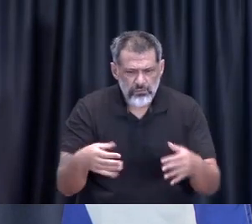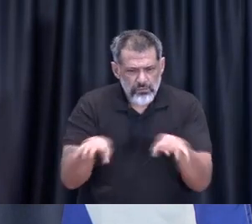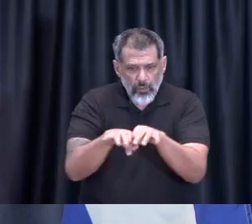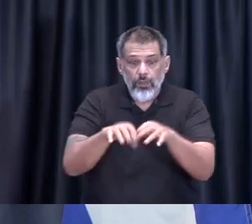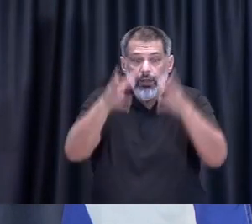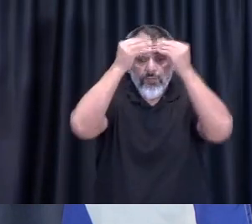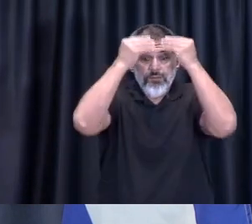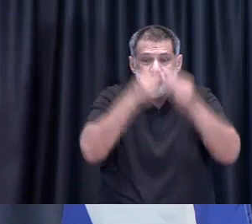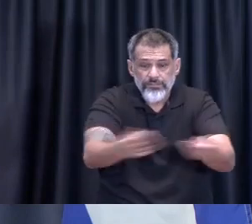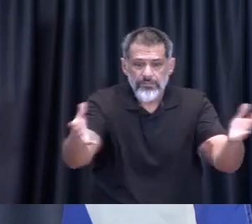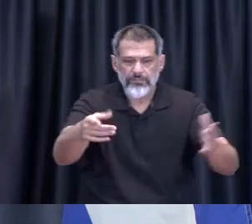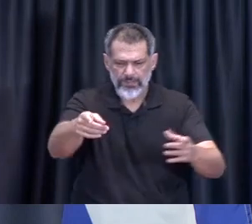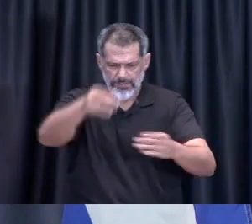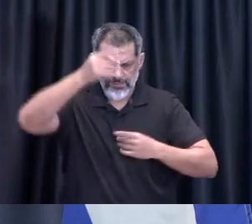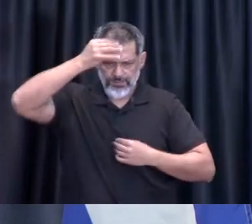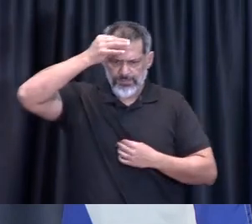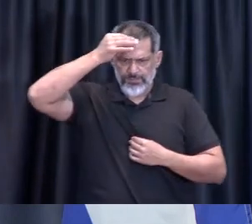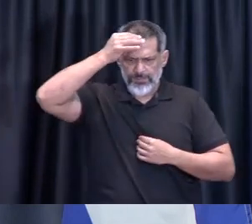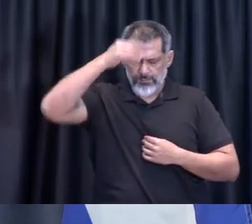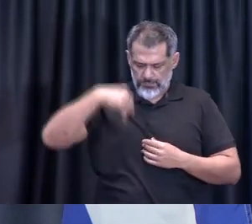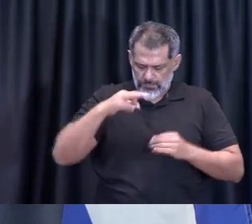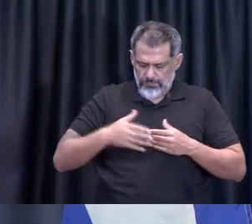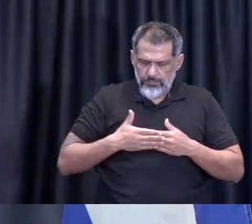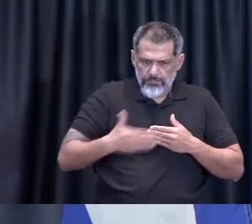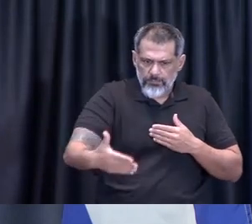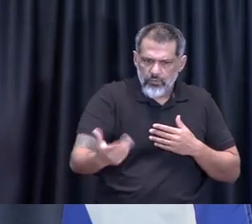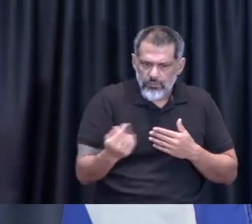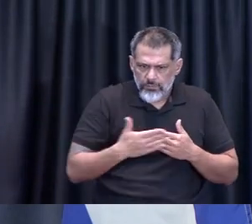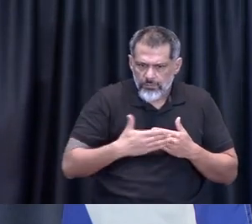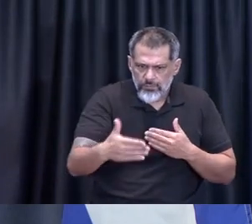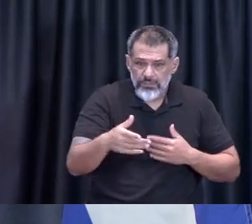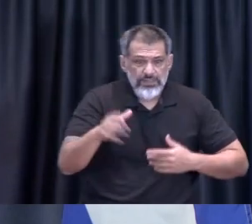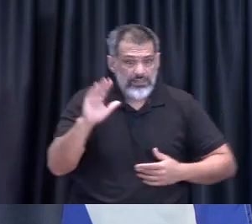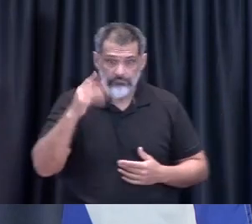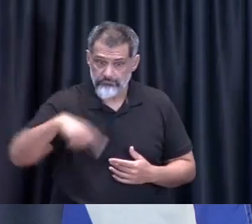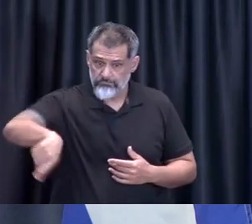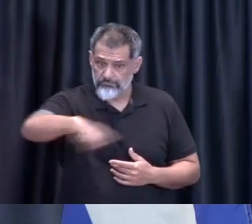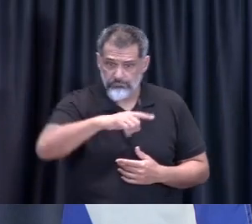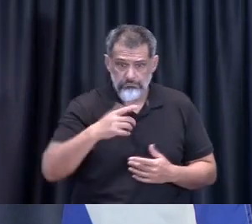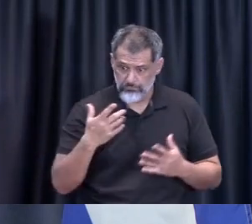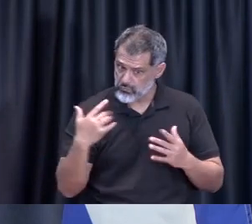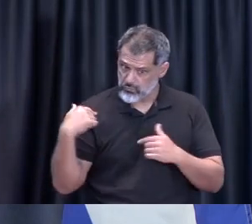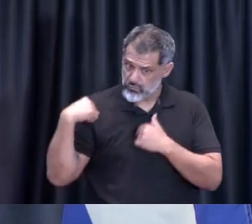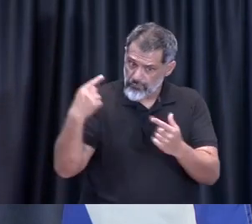And I think so far, we're seeing a great deal of uptake from people as they get equipped with the